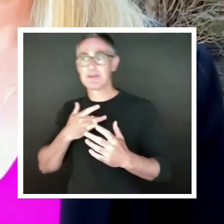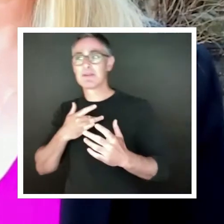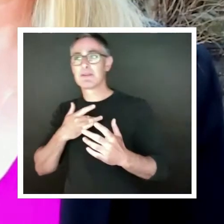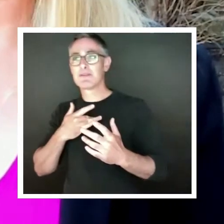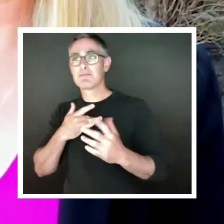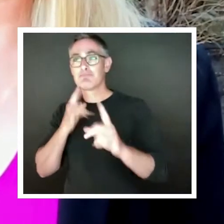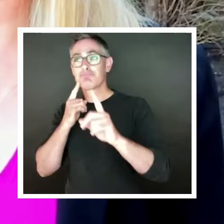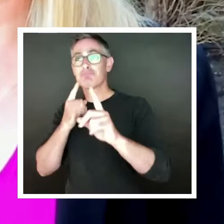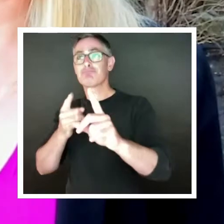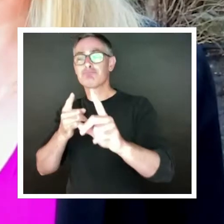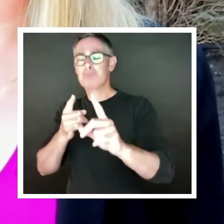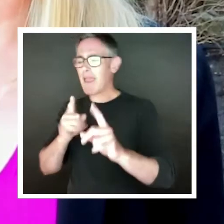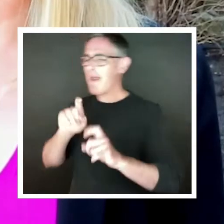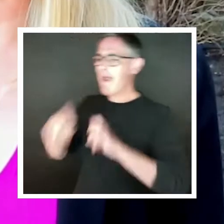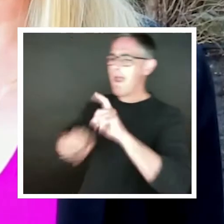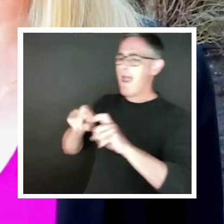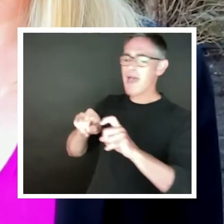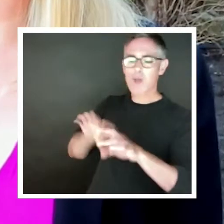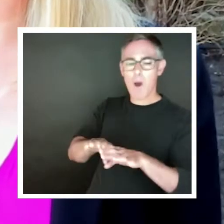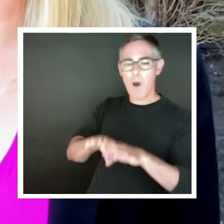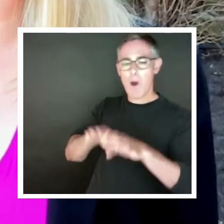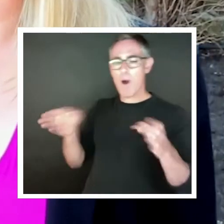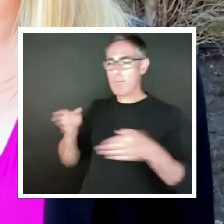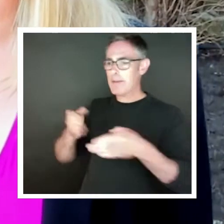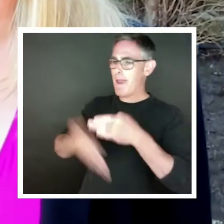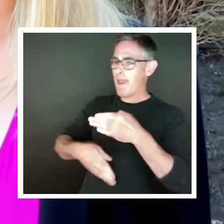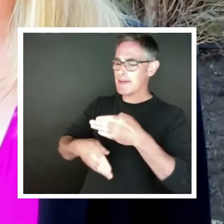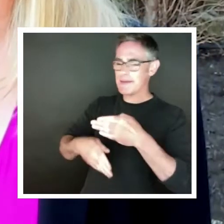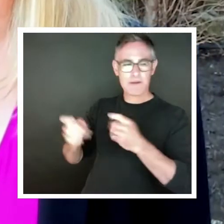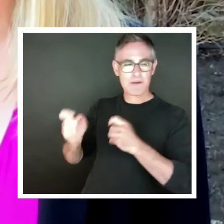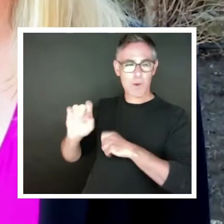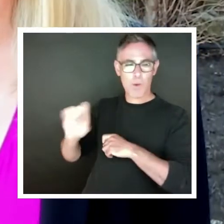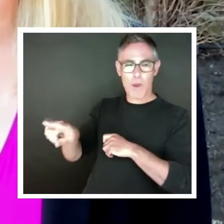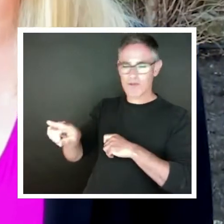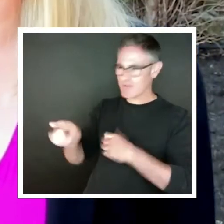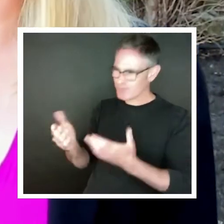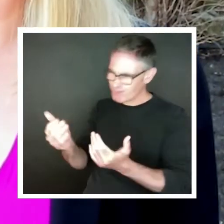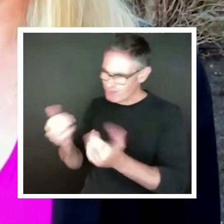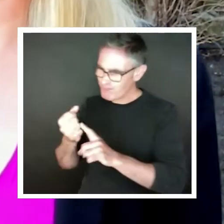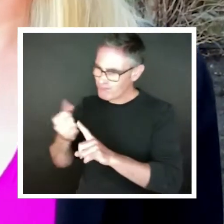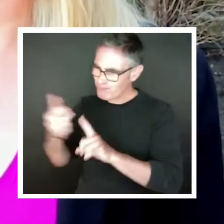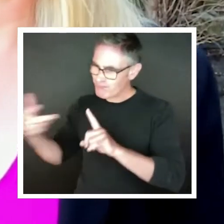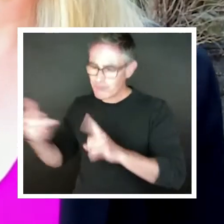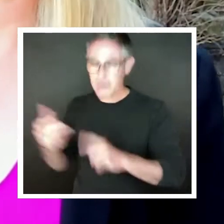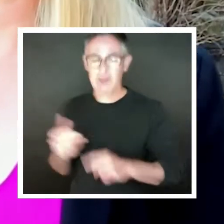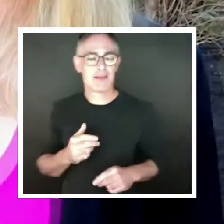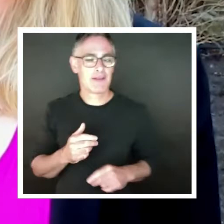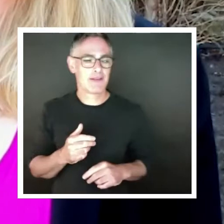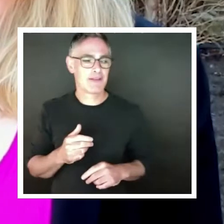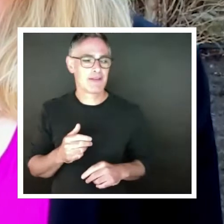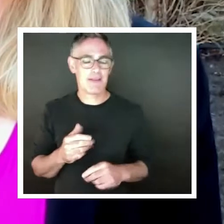When you take the time to inspire a future engineer, you will leave more inspired yourself.